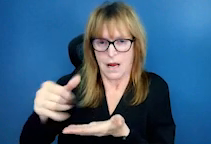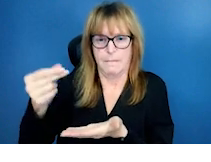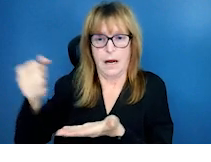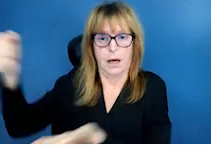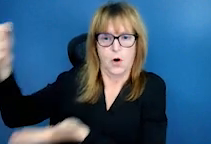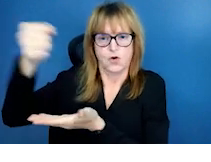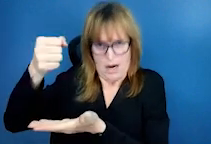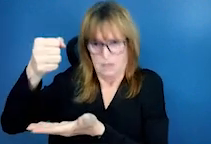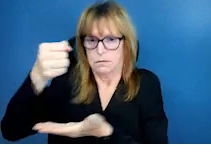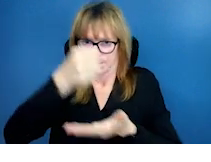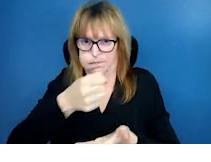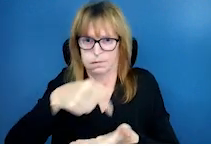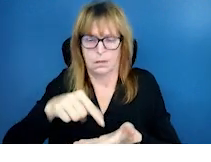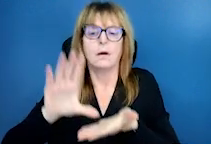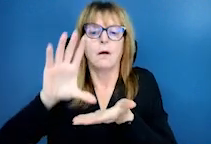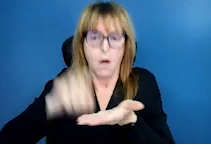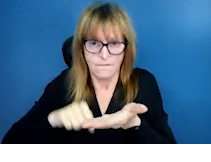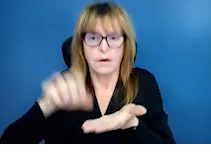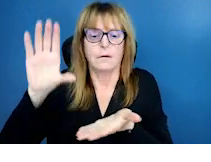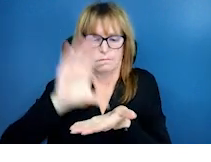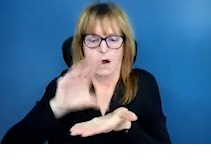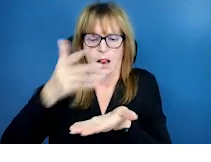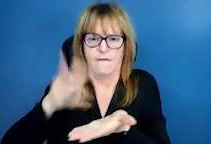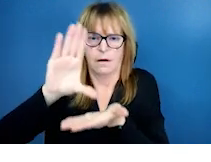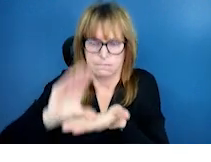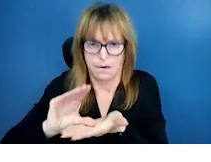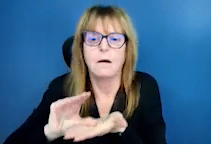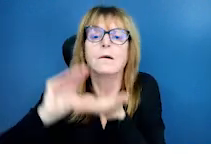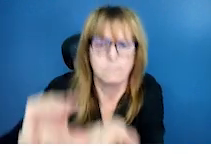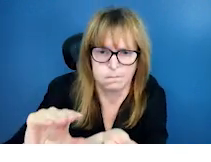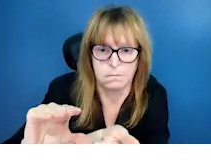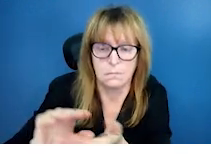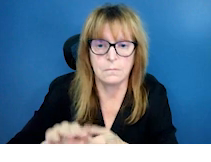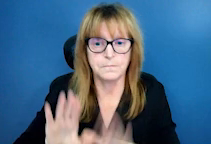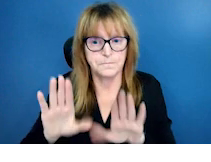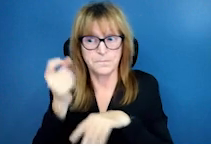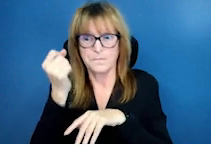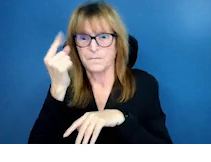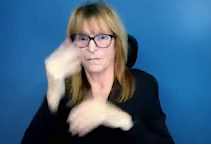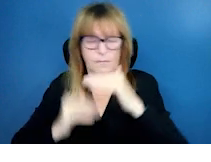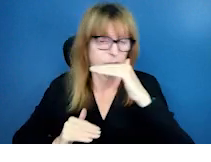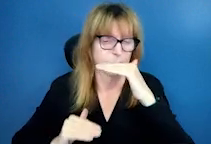Your organization can get this amount if it files between 5,500 and 5,700 returns.